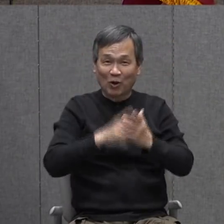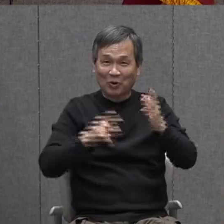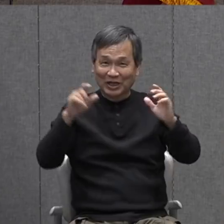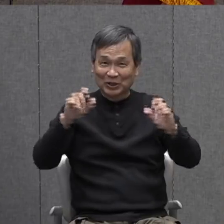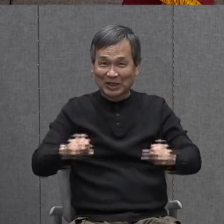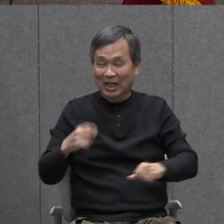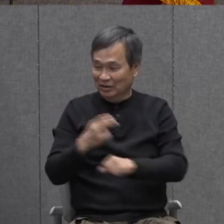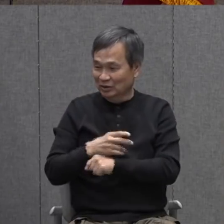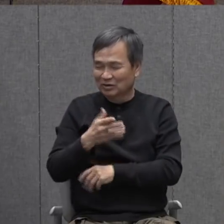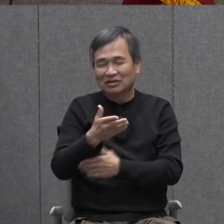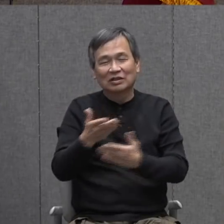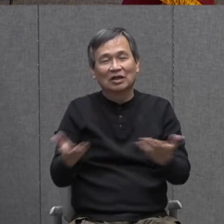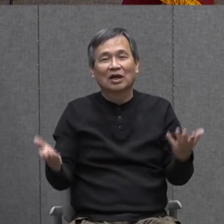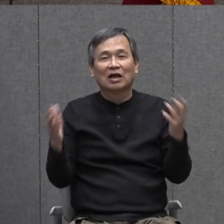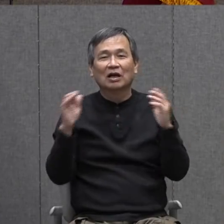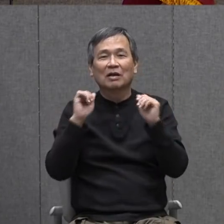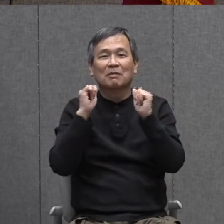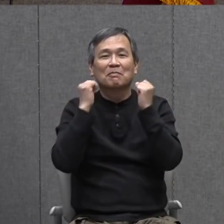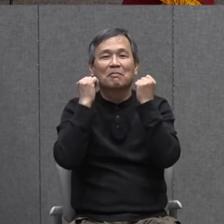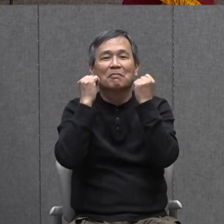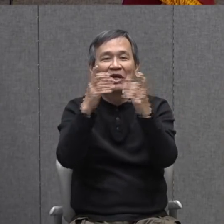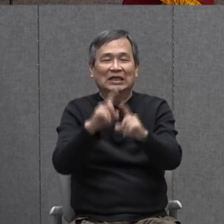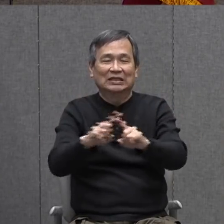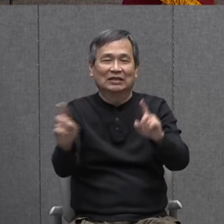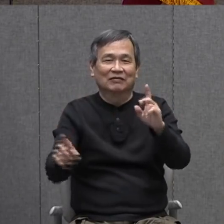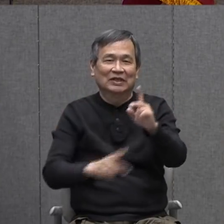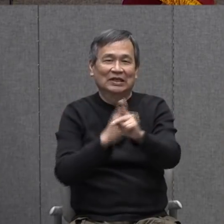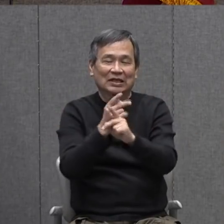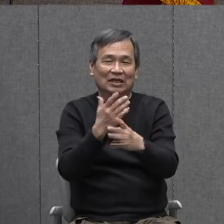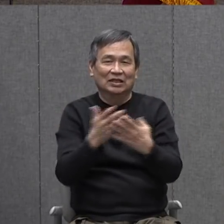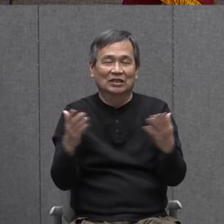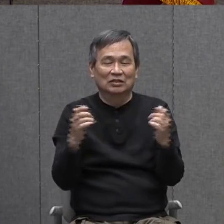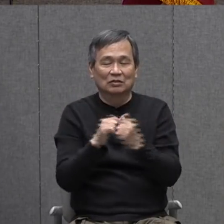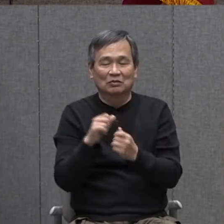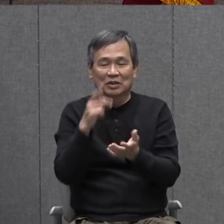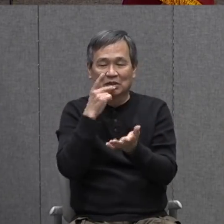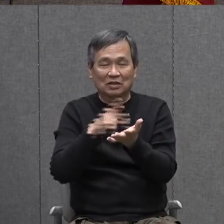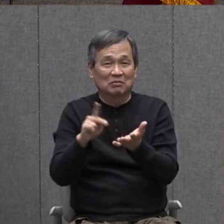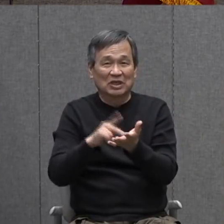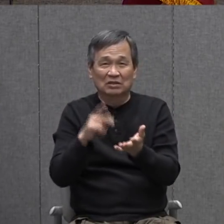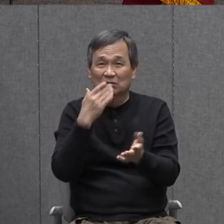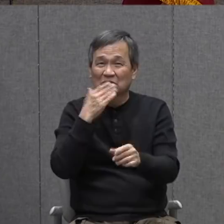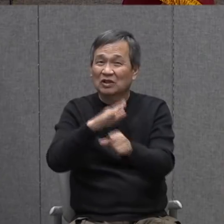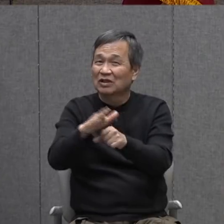You can do all sorts of amazing things with just a pencil if that's all you have.